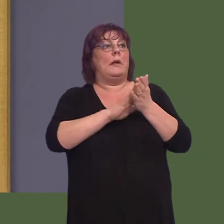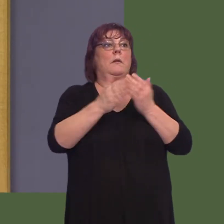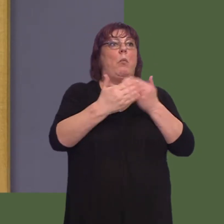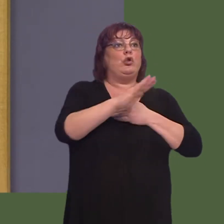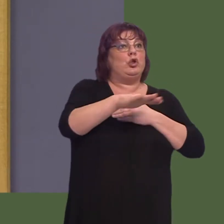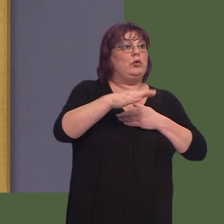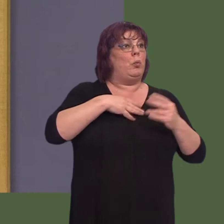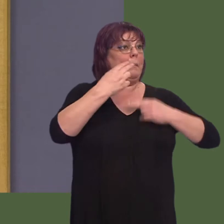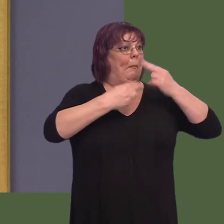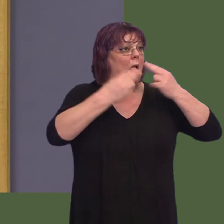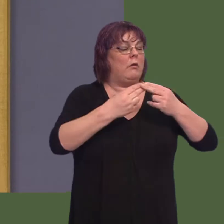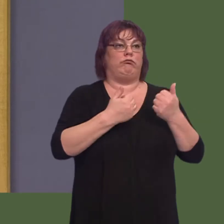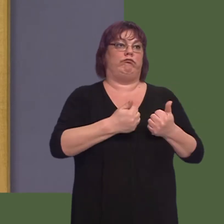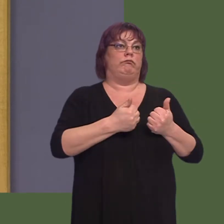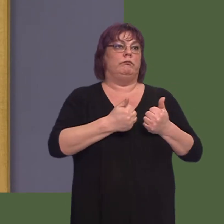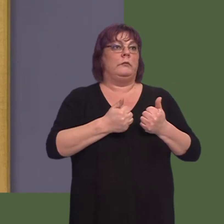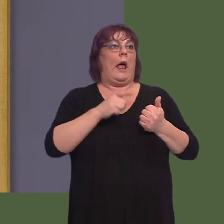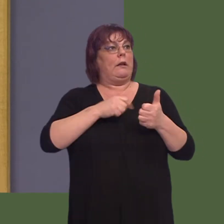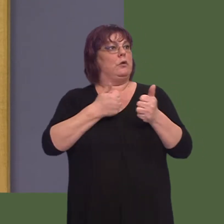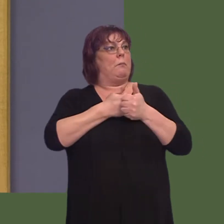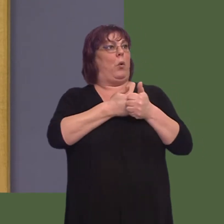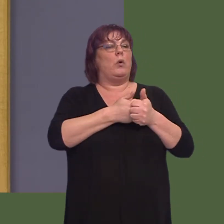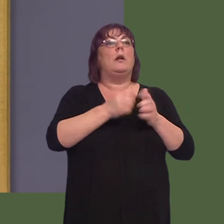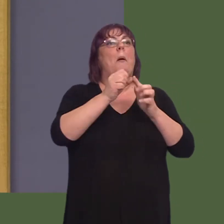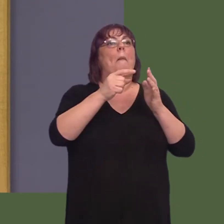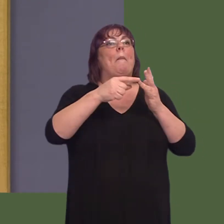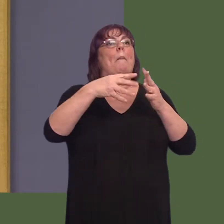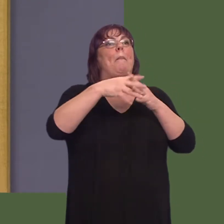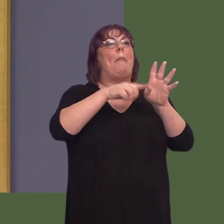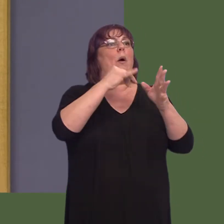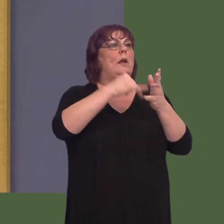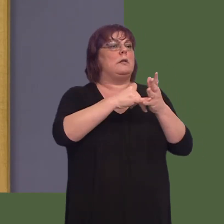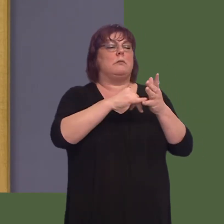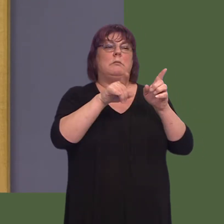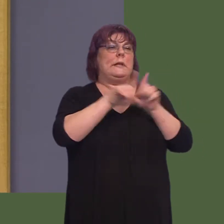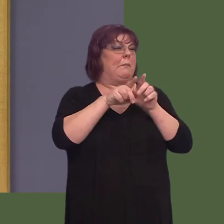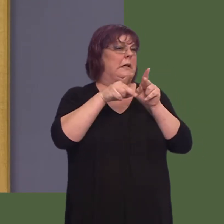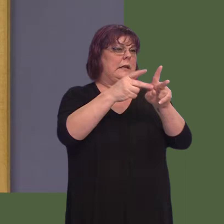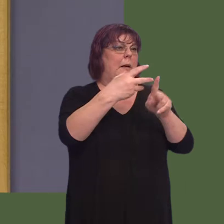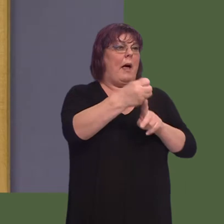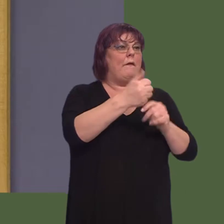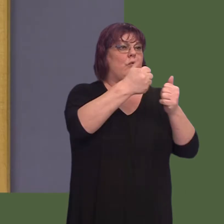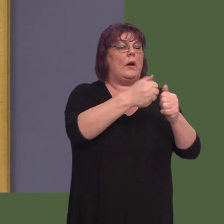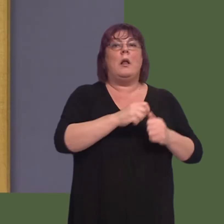Powys has done that and I think that's absolutely fantastic, but we now have a situation whereby children